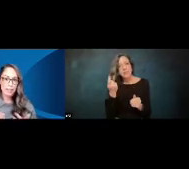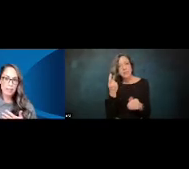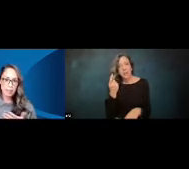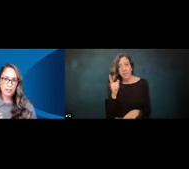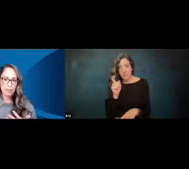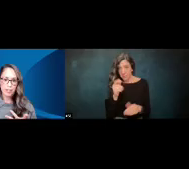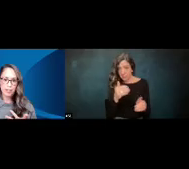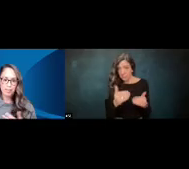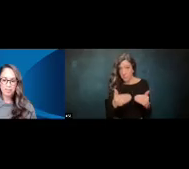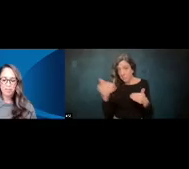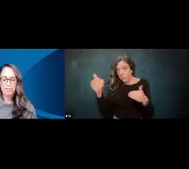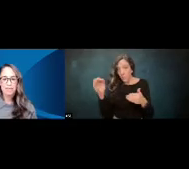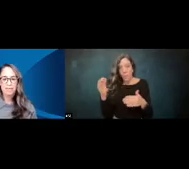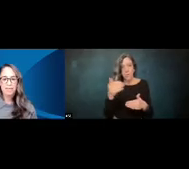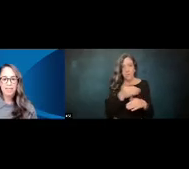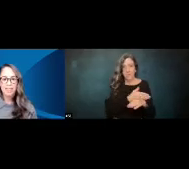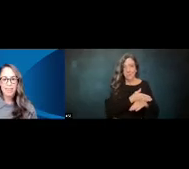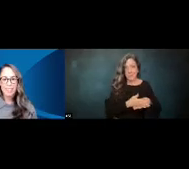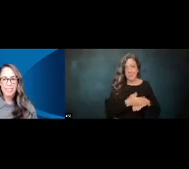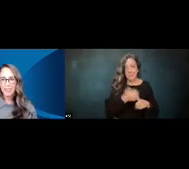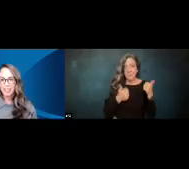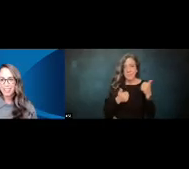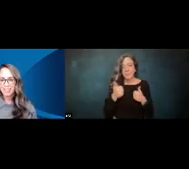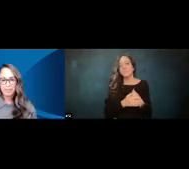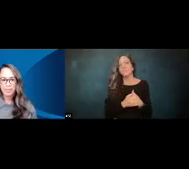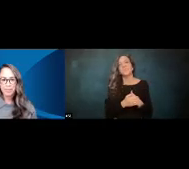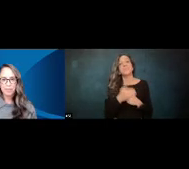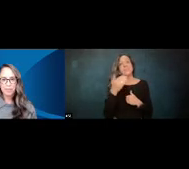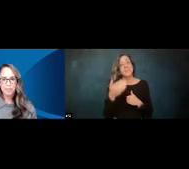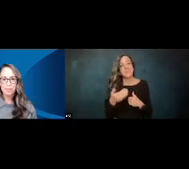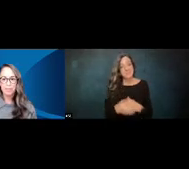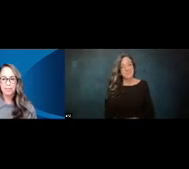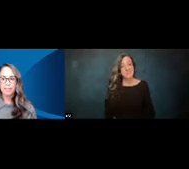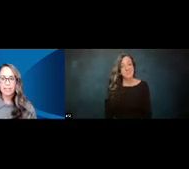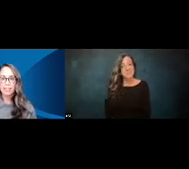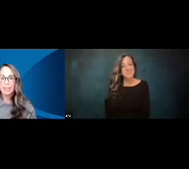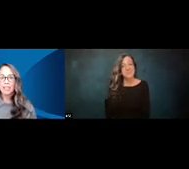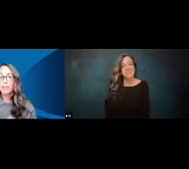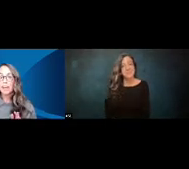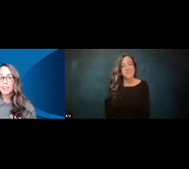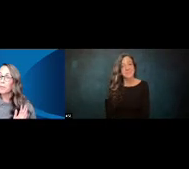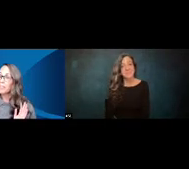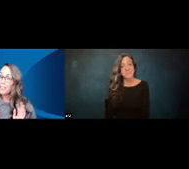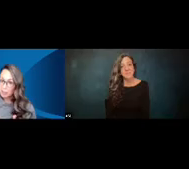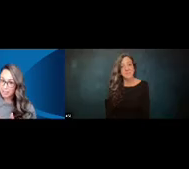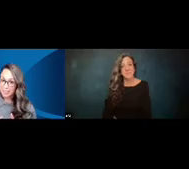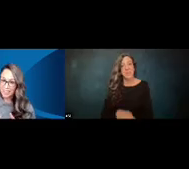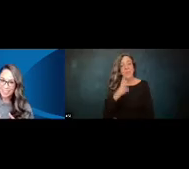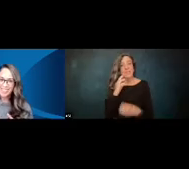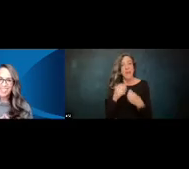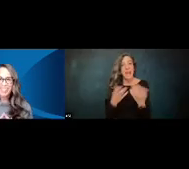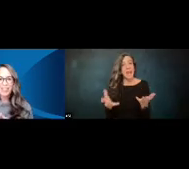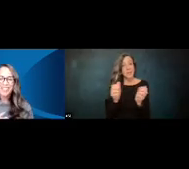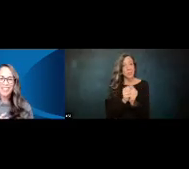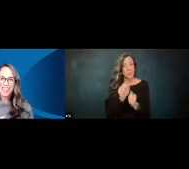in the intended direction. Next slide, please. For handouts with sub indicators, a separate